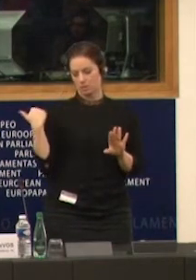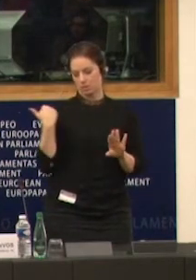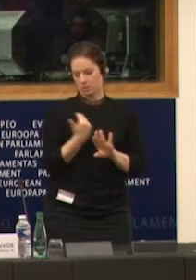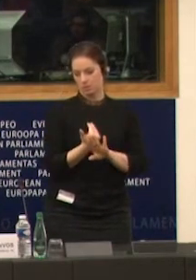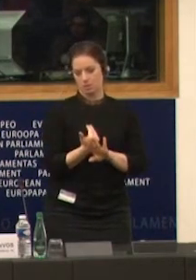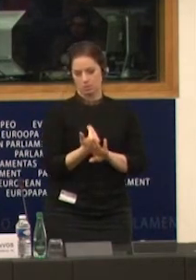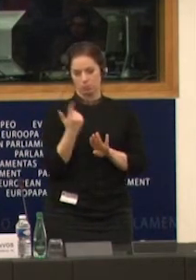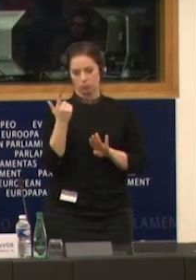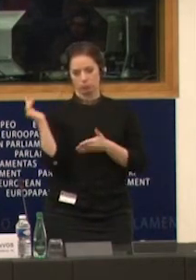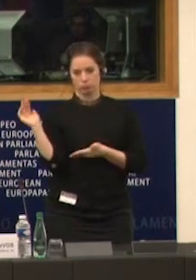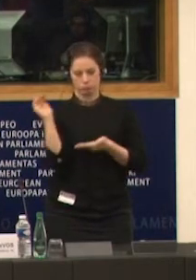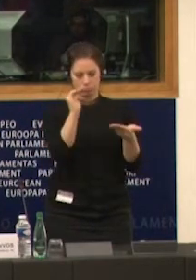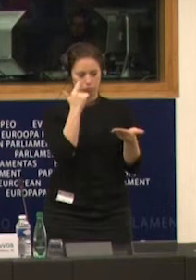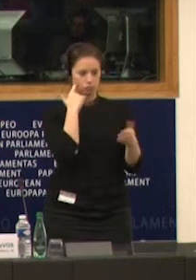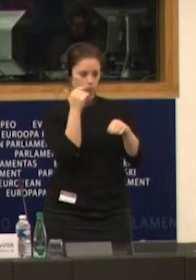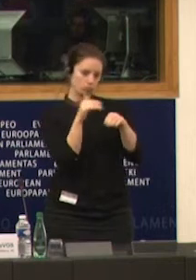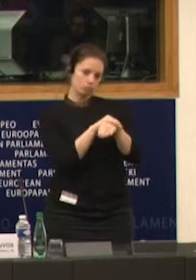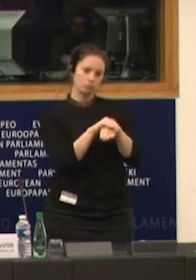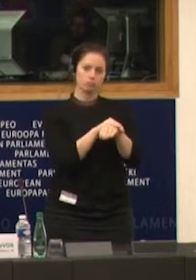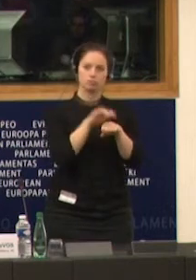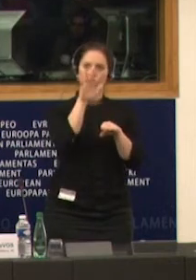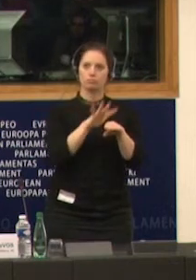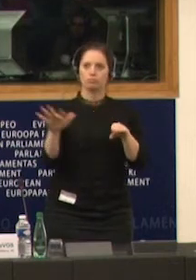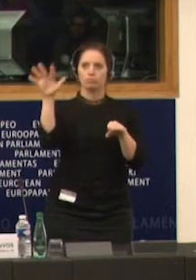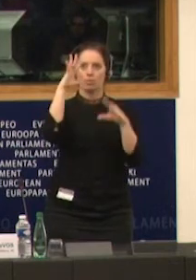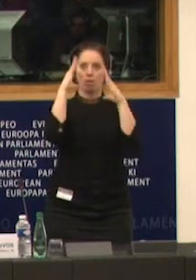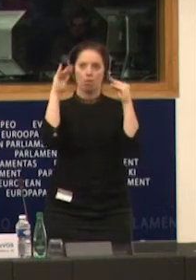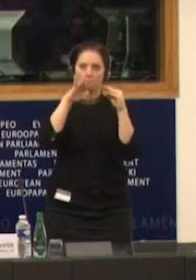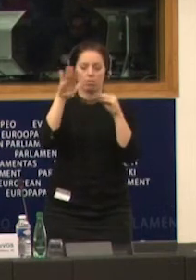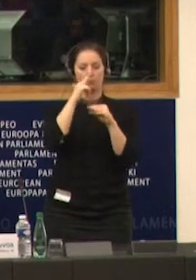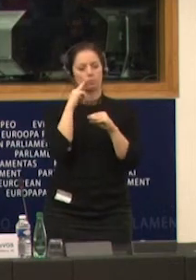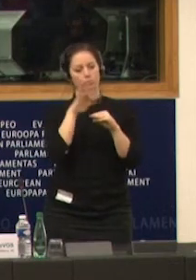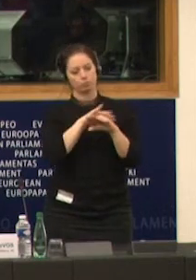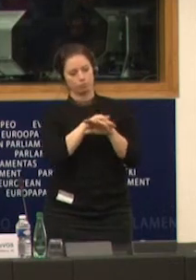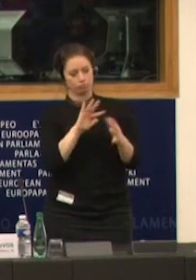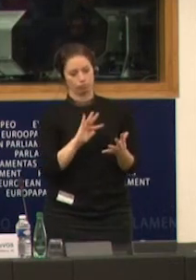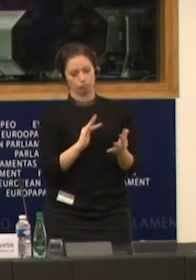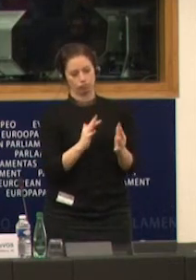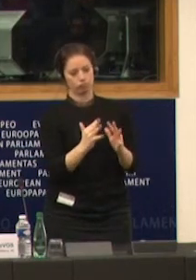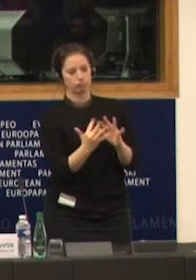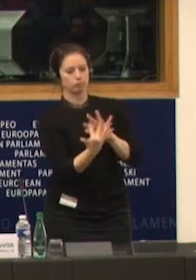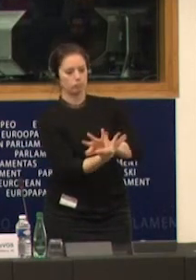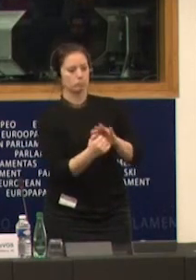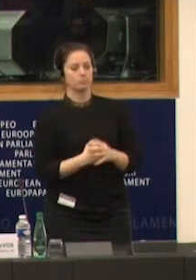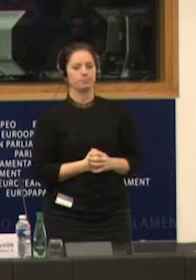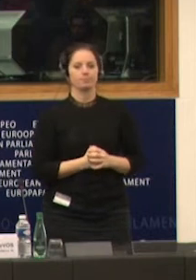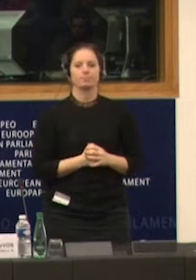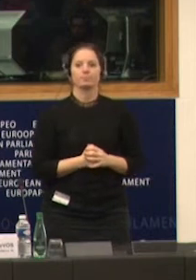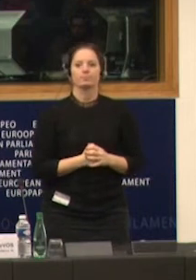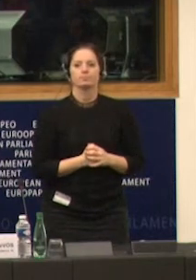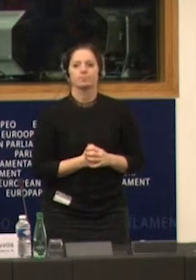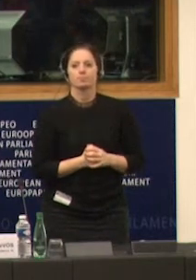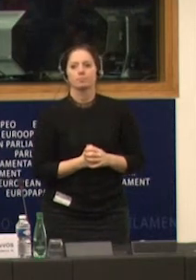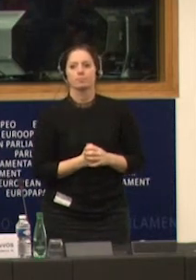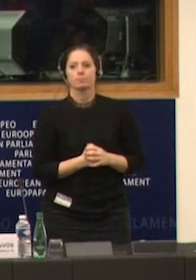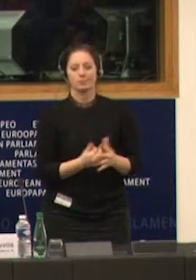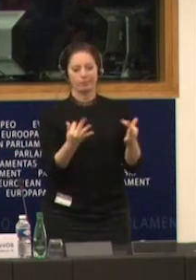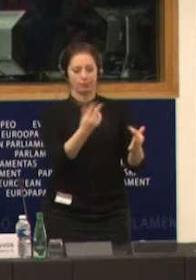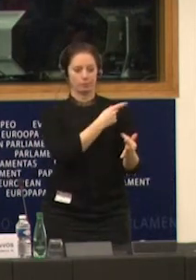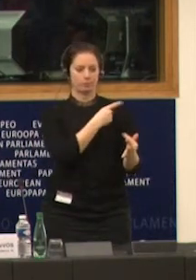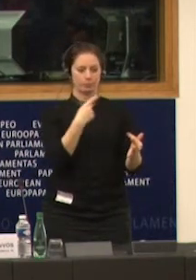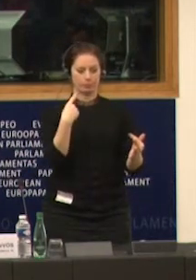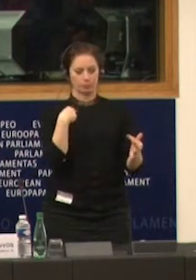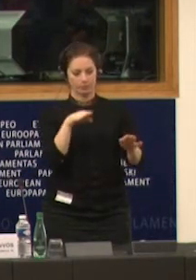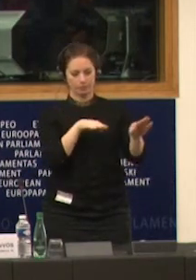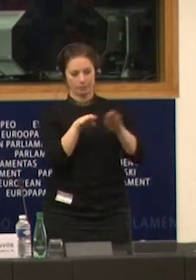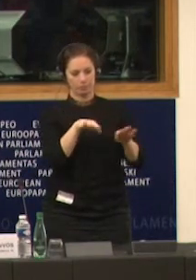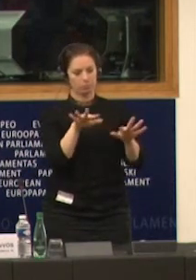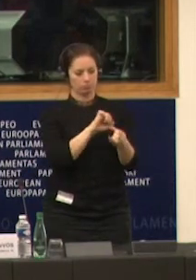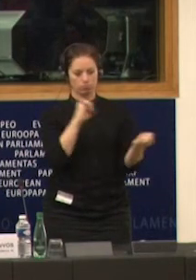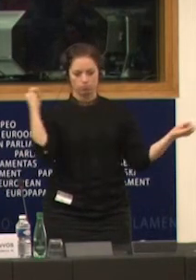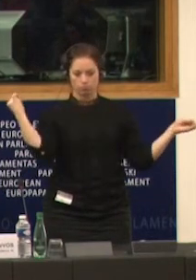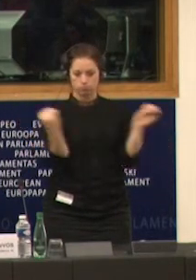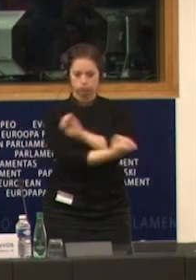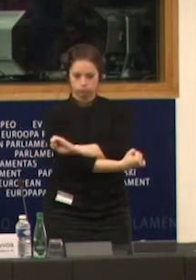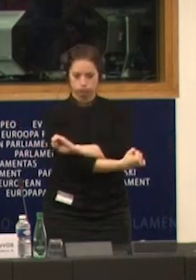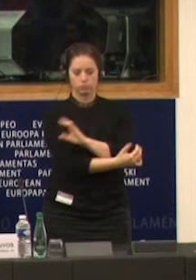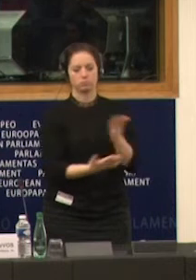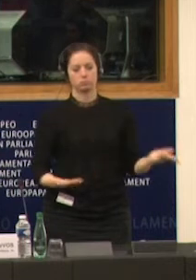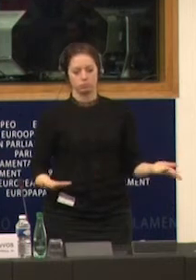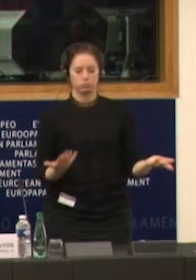of the benefit scheme. There was a promotion of better school to work transition. There was improving support for employers